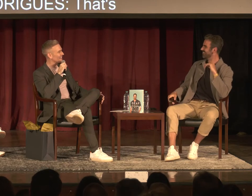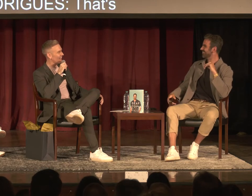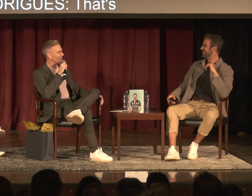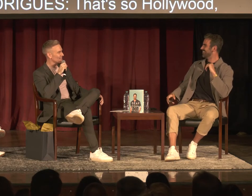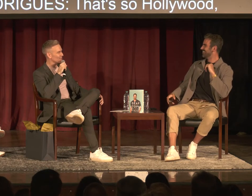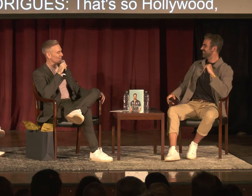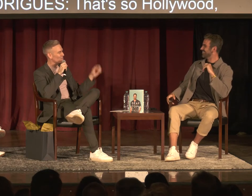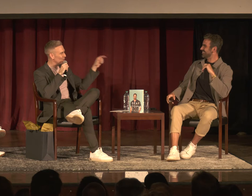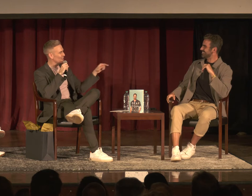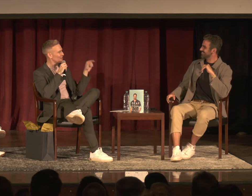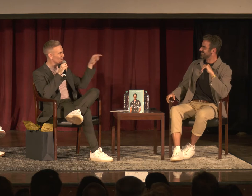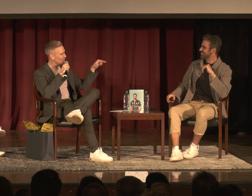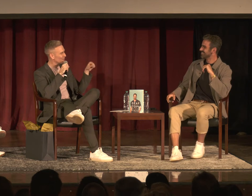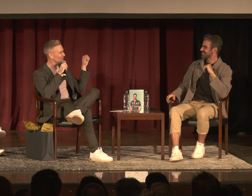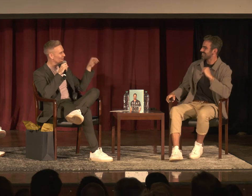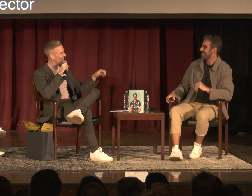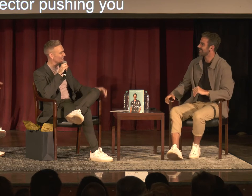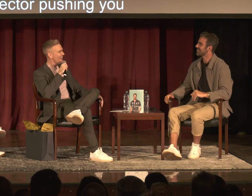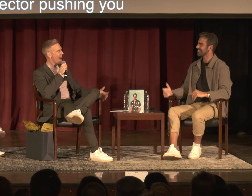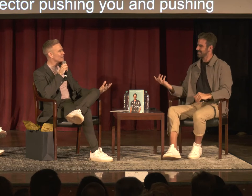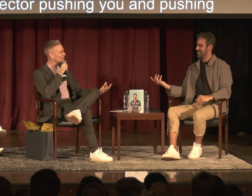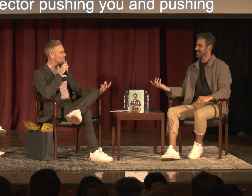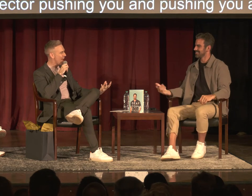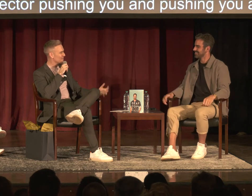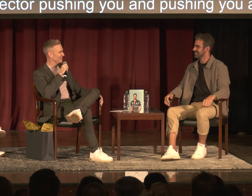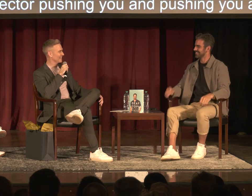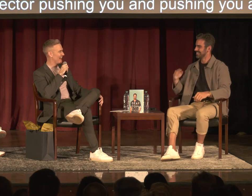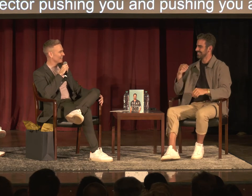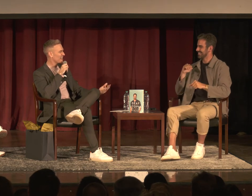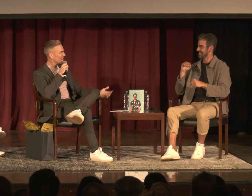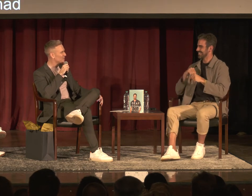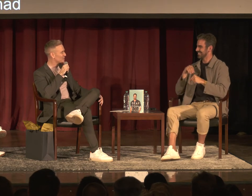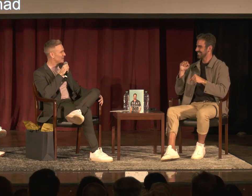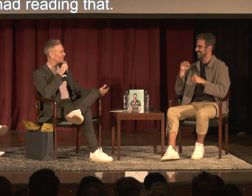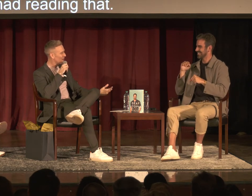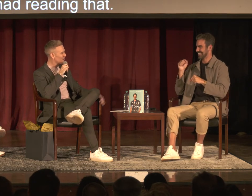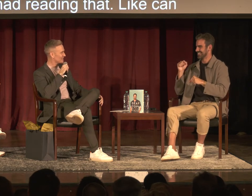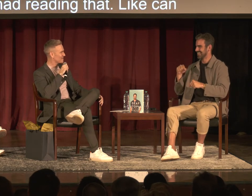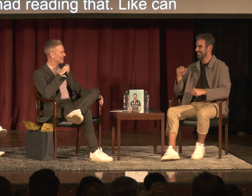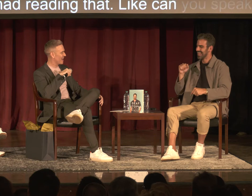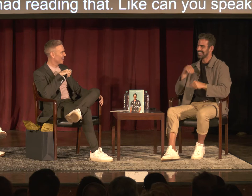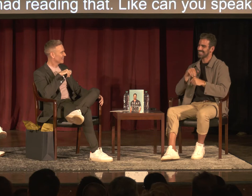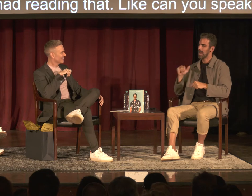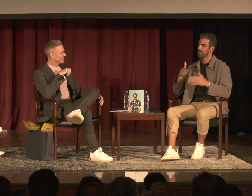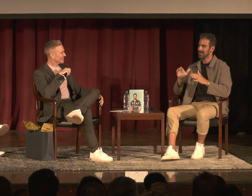Like, that casting director pushing you and pushing you and asking I was so mad reading that. Can you speak? Why are you asking me that?